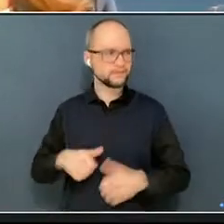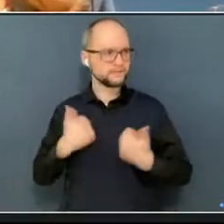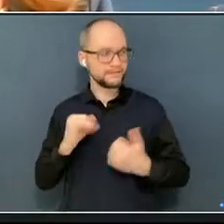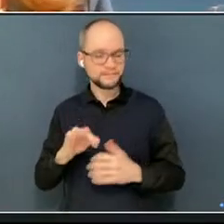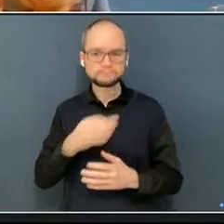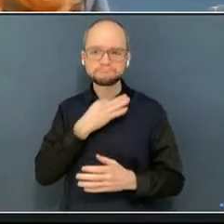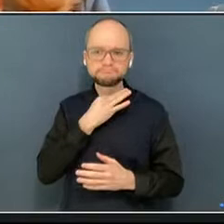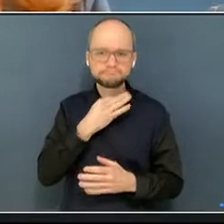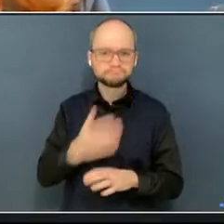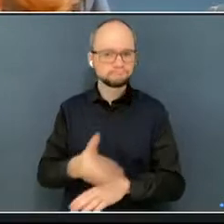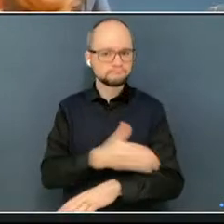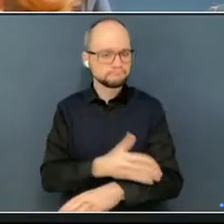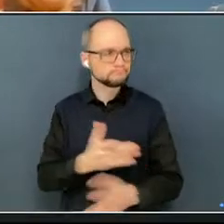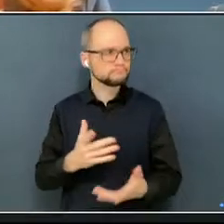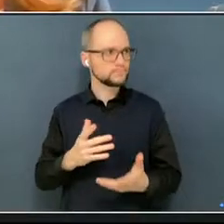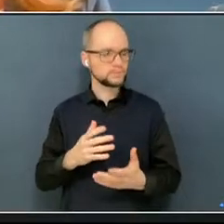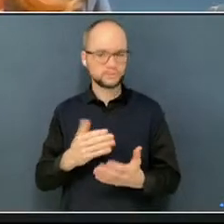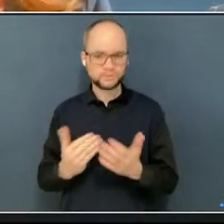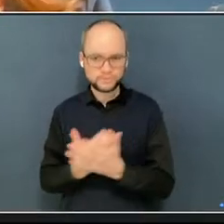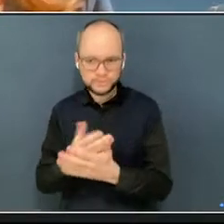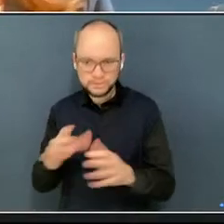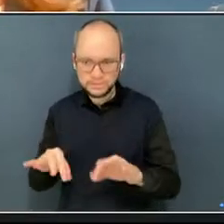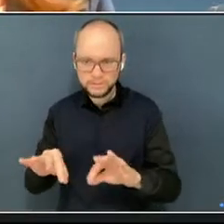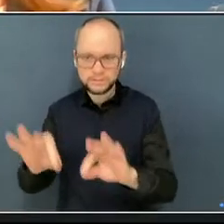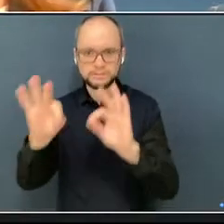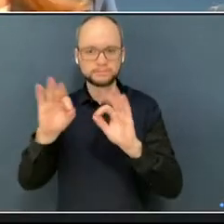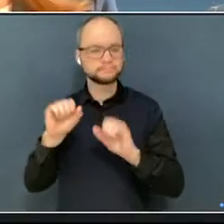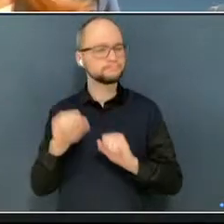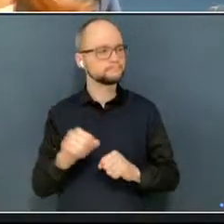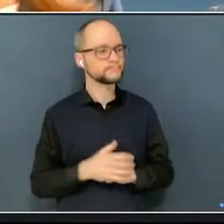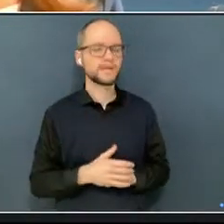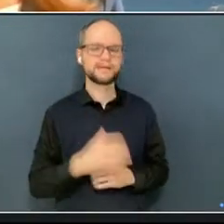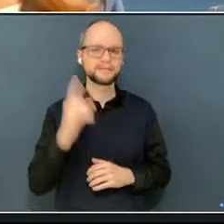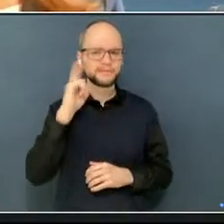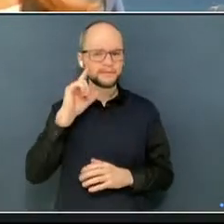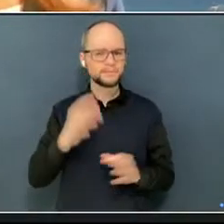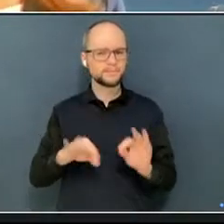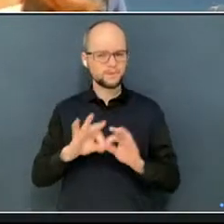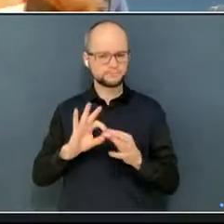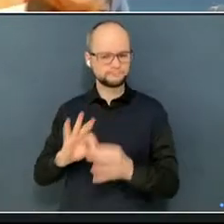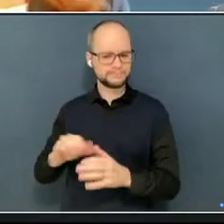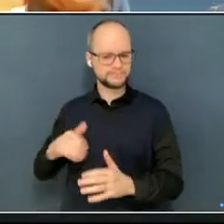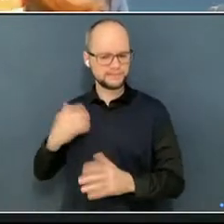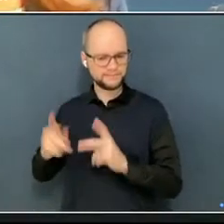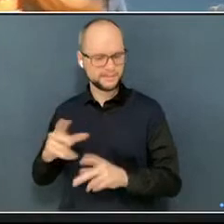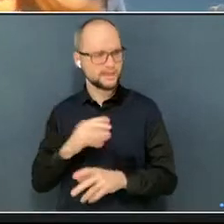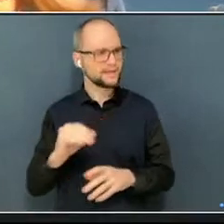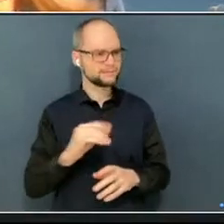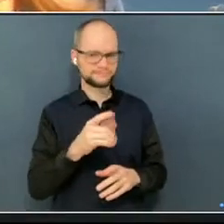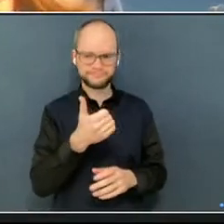for people of all ages. So we have certainly enjoyed meeting and talking with you today Mr.